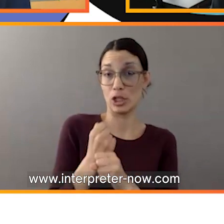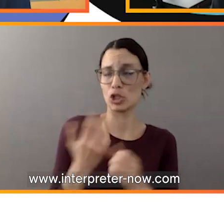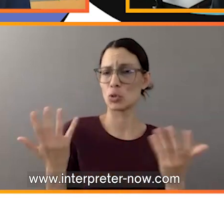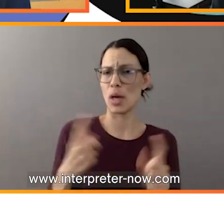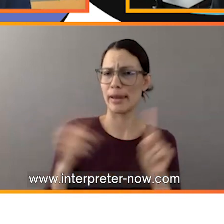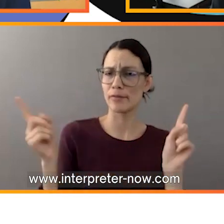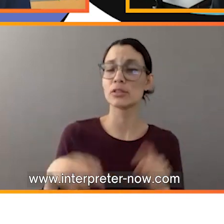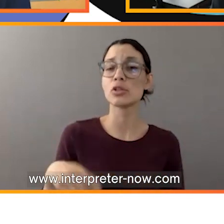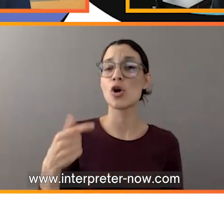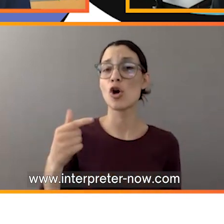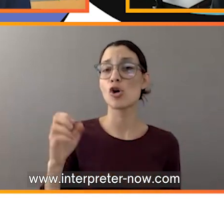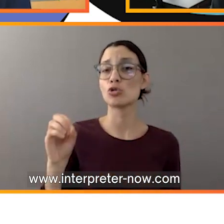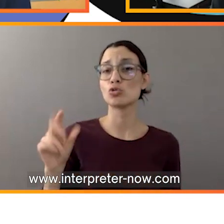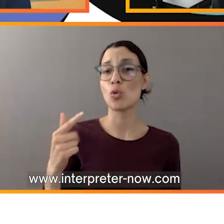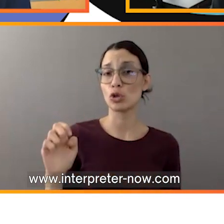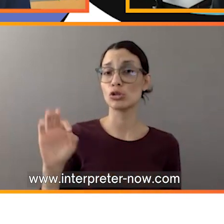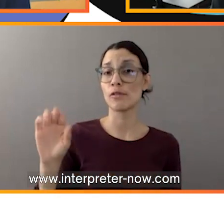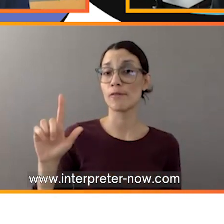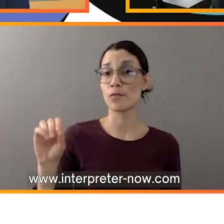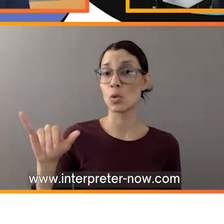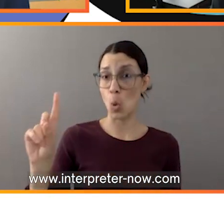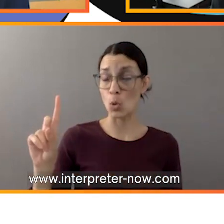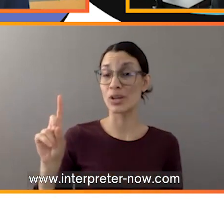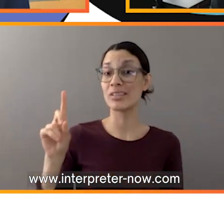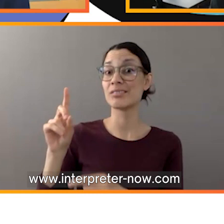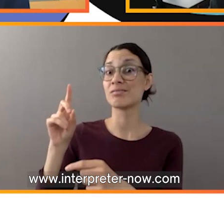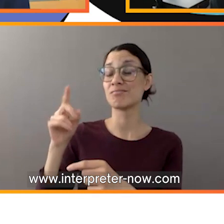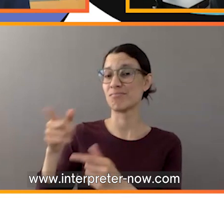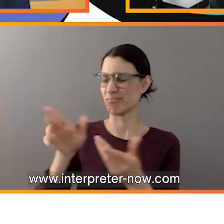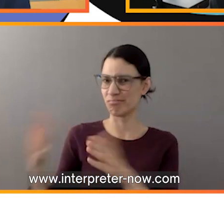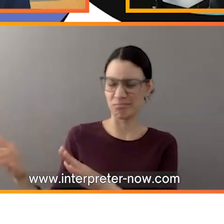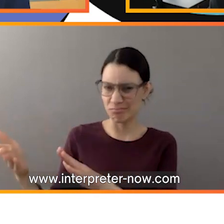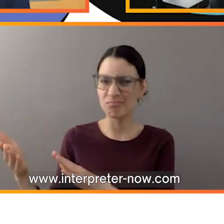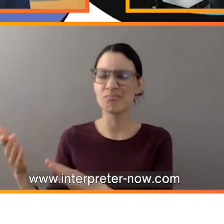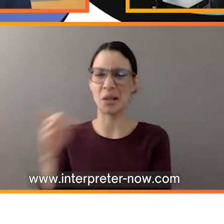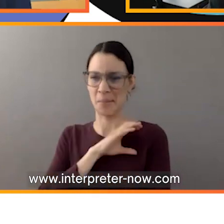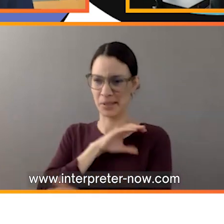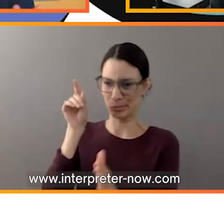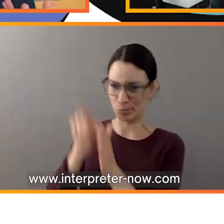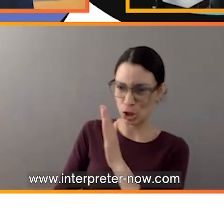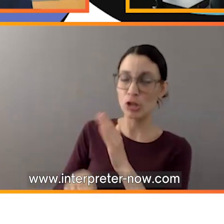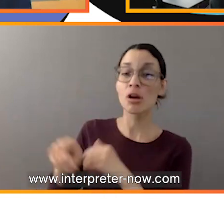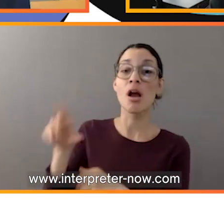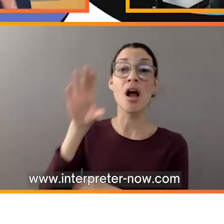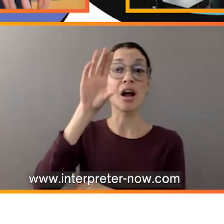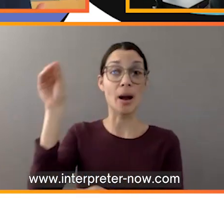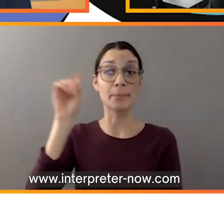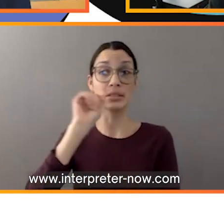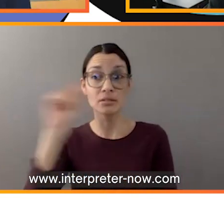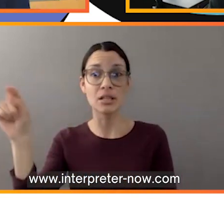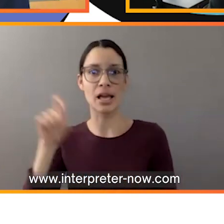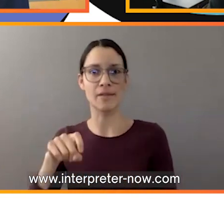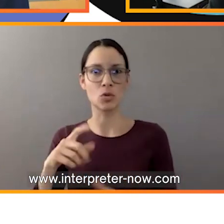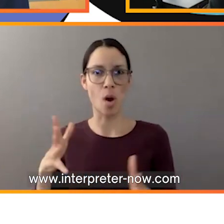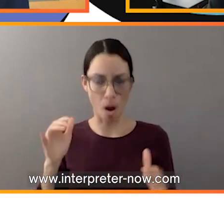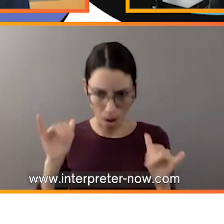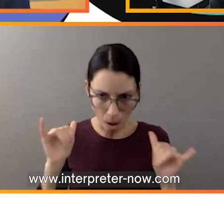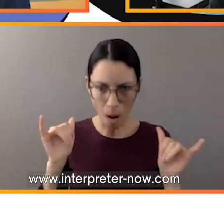was murdered, companies basically dealt with an internal reckoning of, "We have to do something.